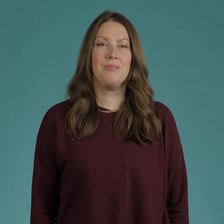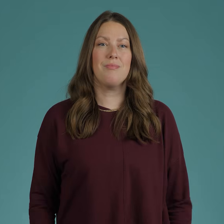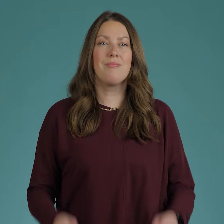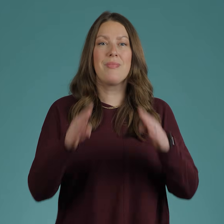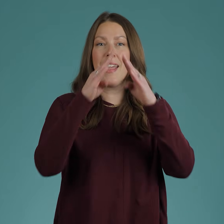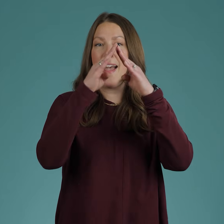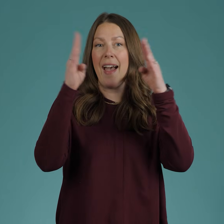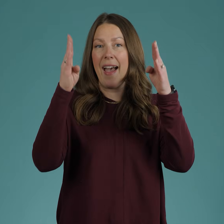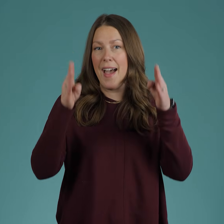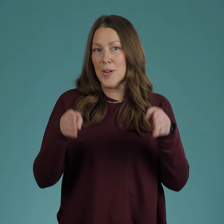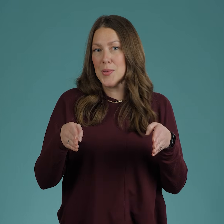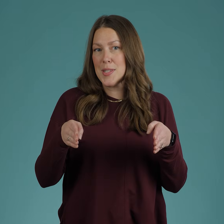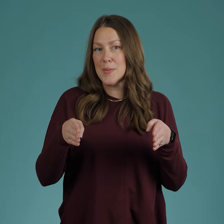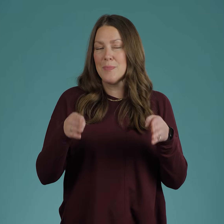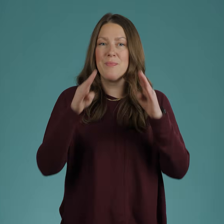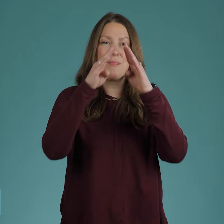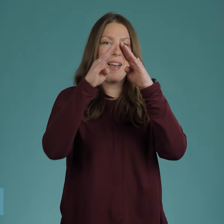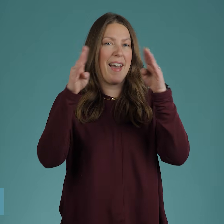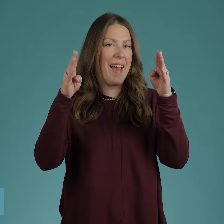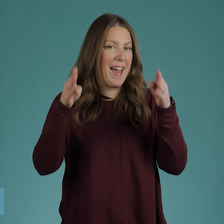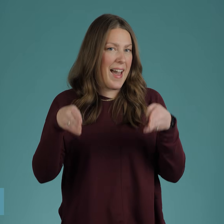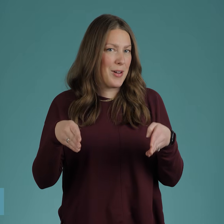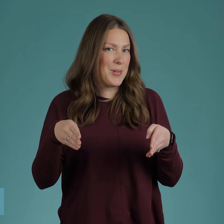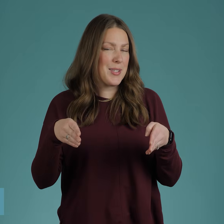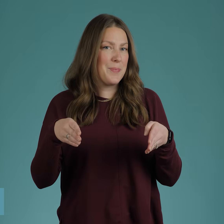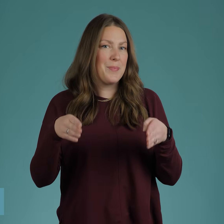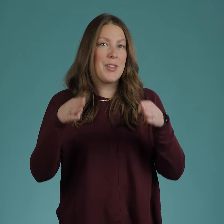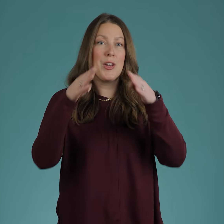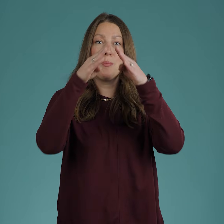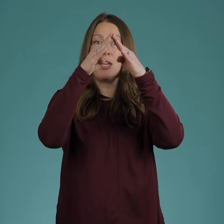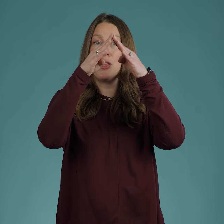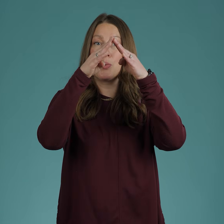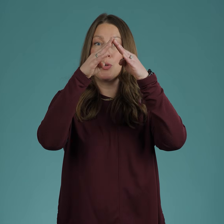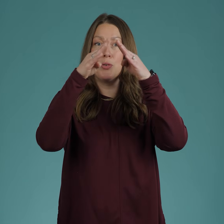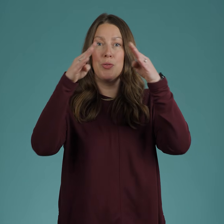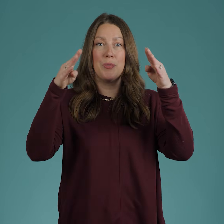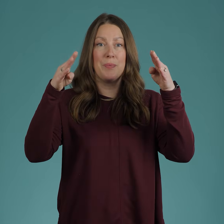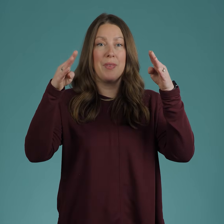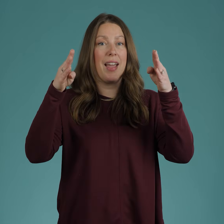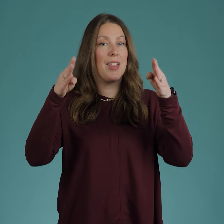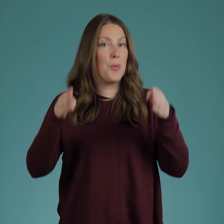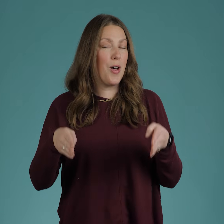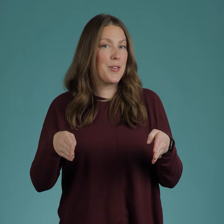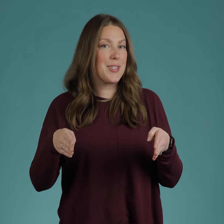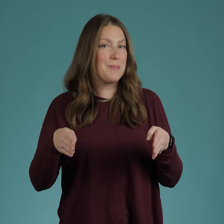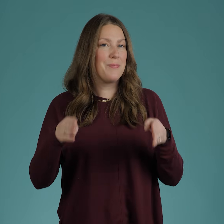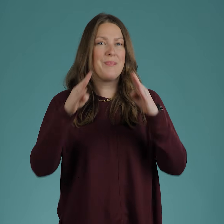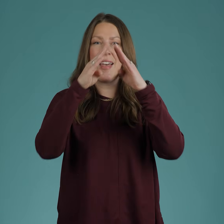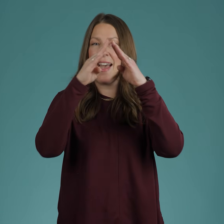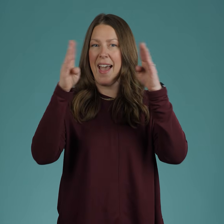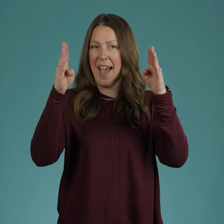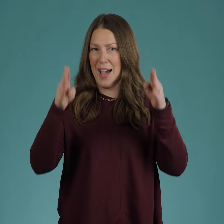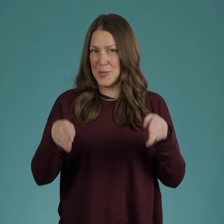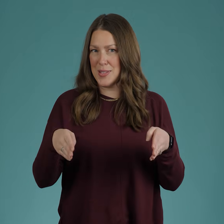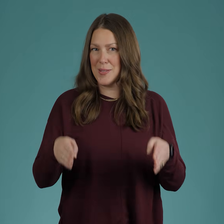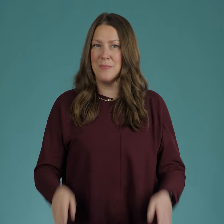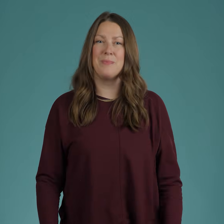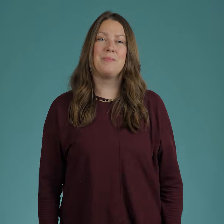House. You're making the roof and the walls. House.